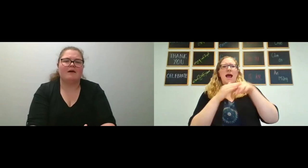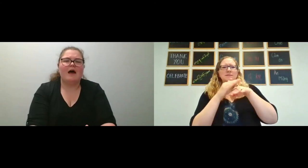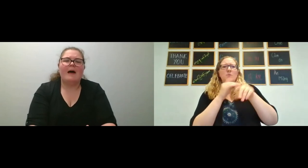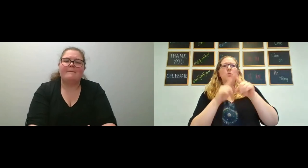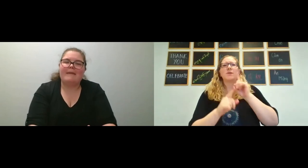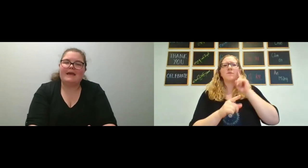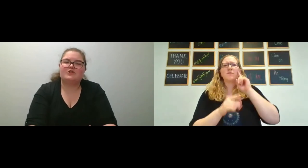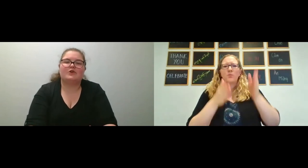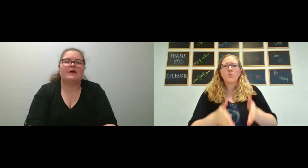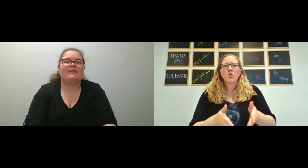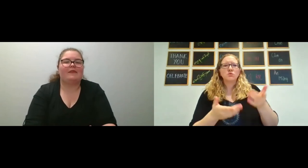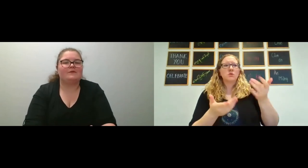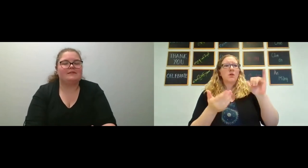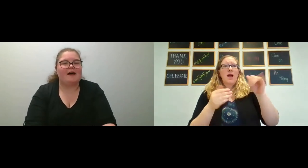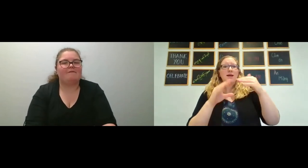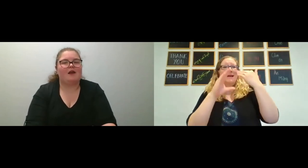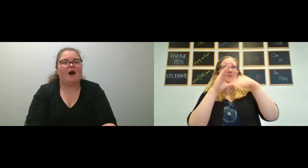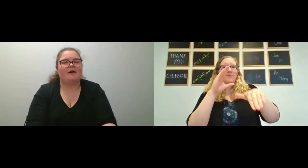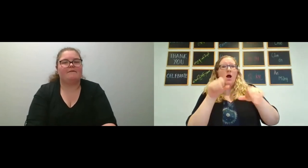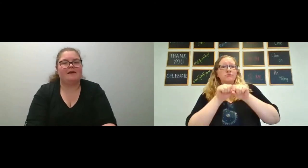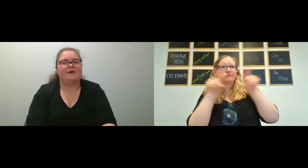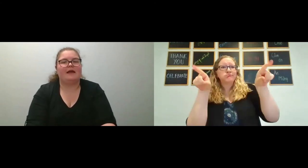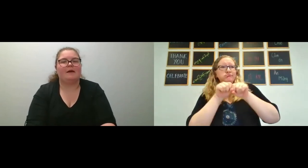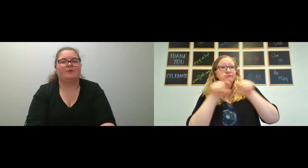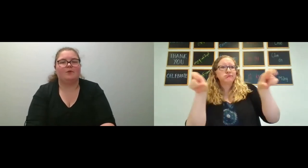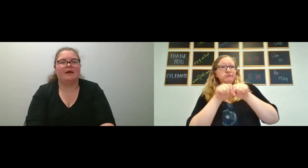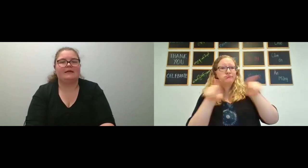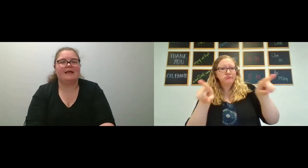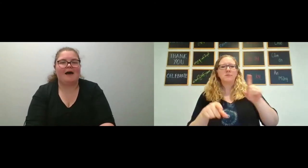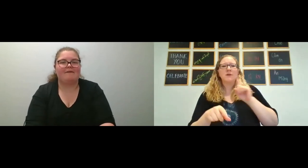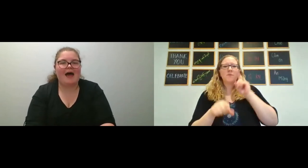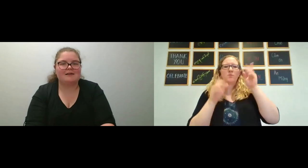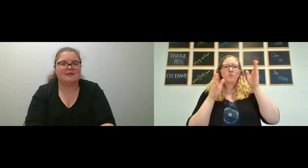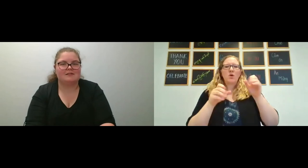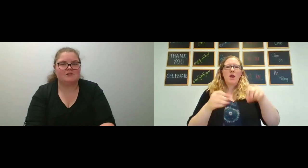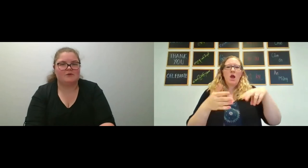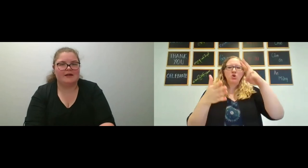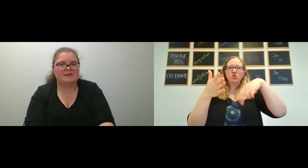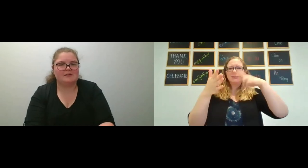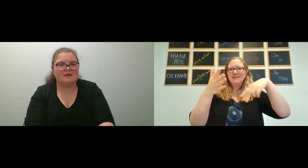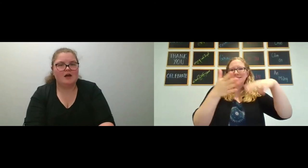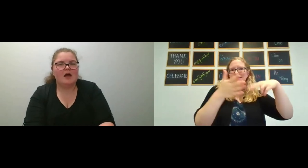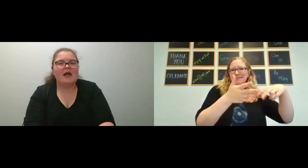make sure that those Deaf and hard of hearing employees have access to it.